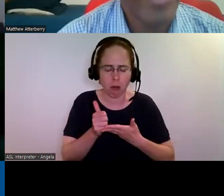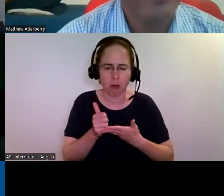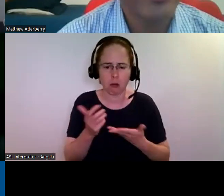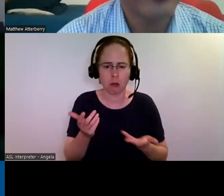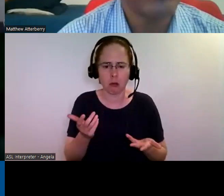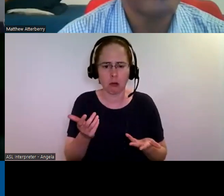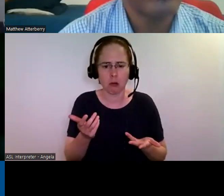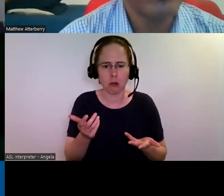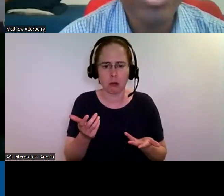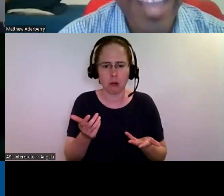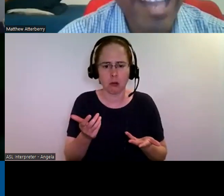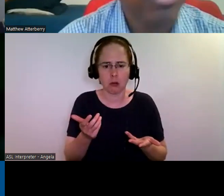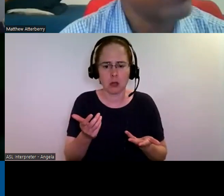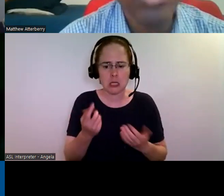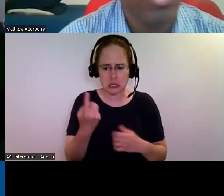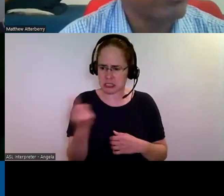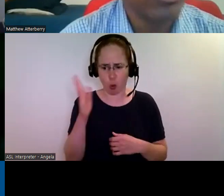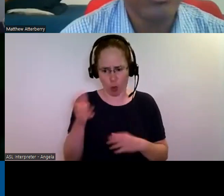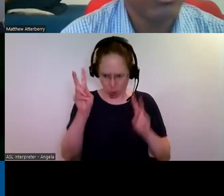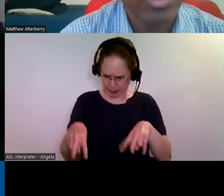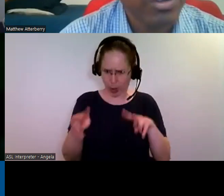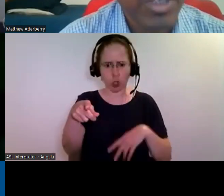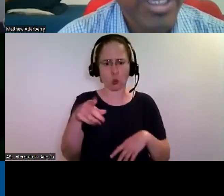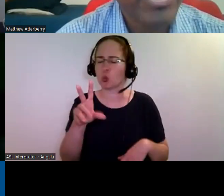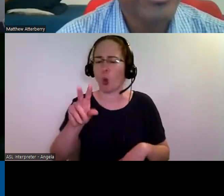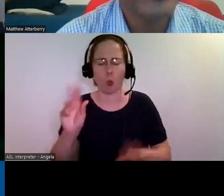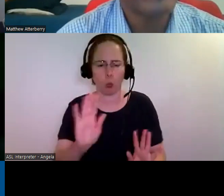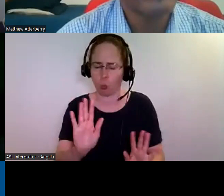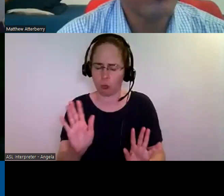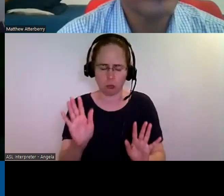you ask for help, someone's gonna look down on you, no, no, no, no. Because if someone,